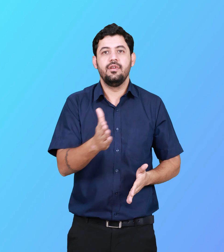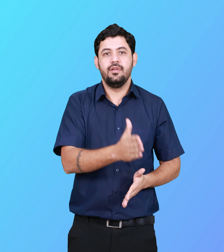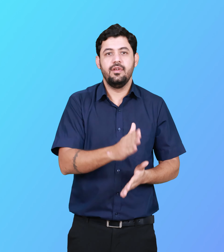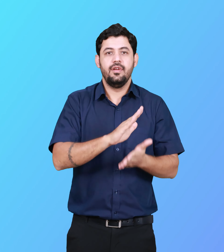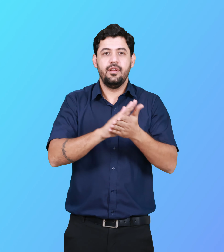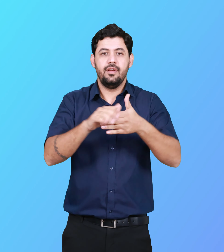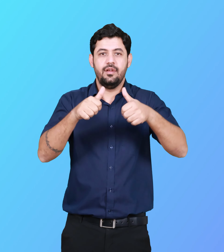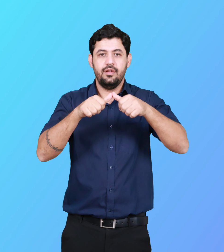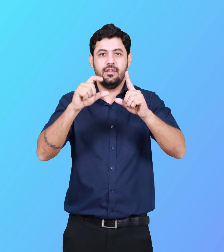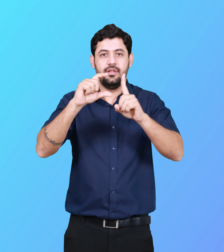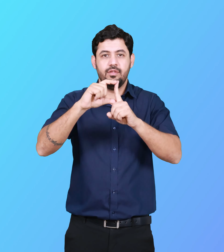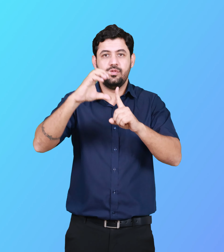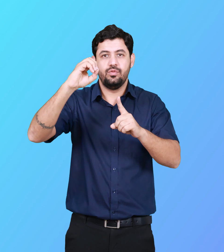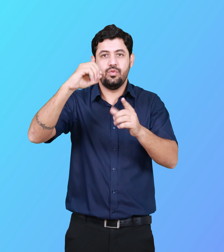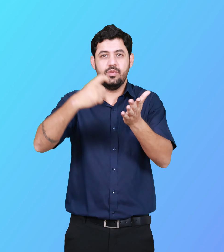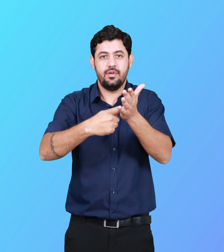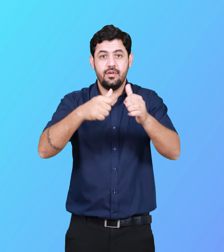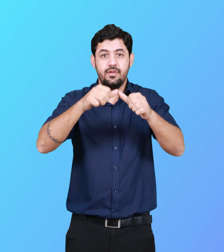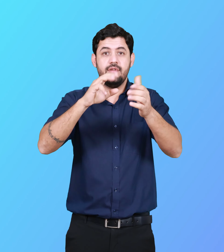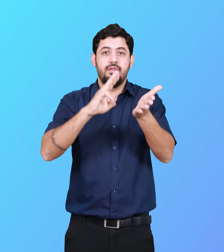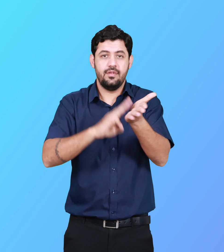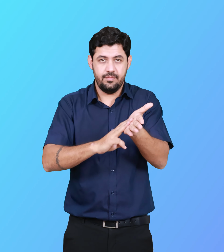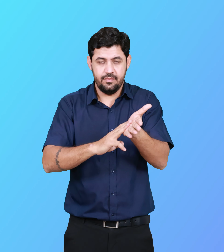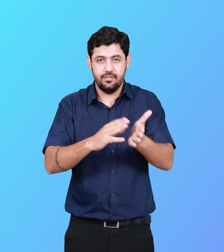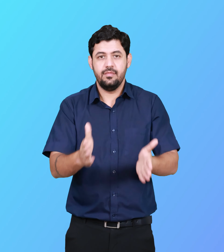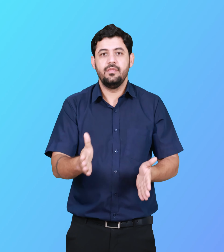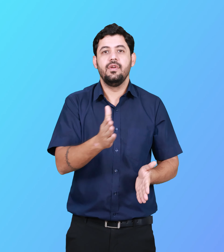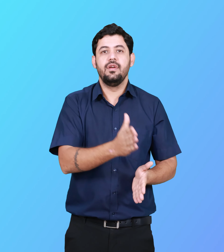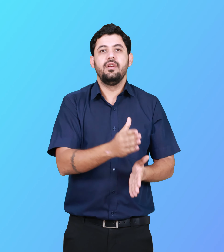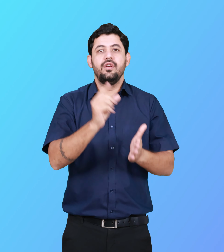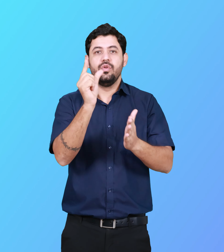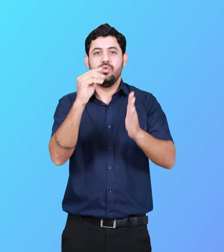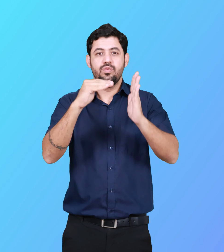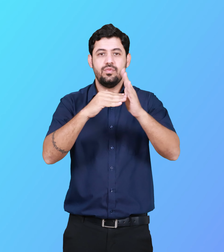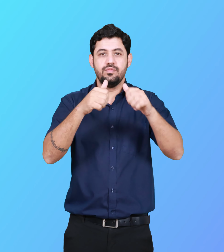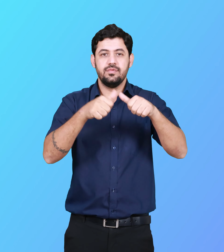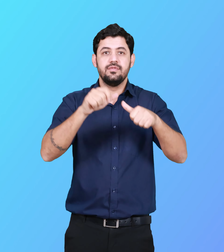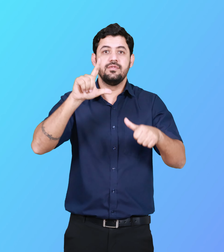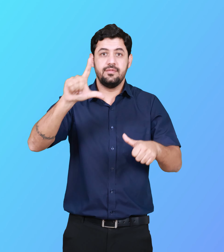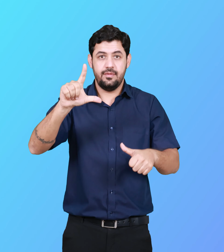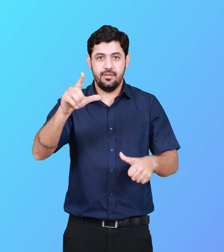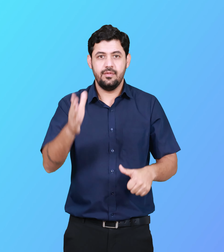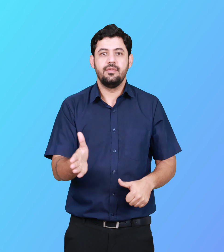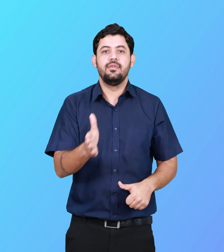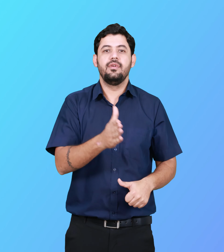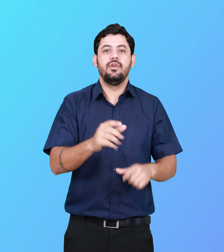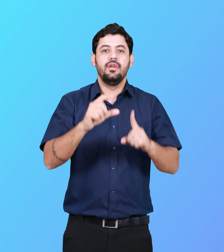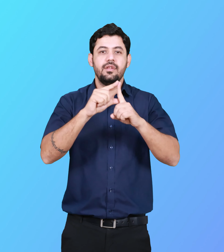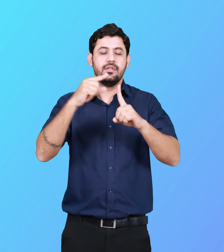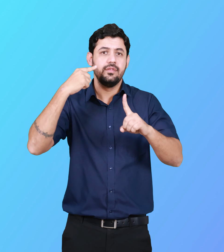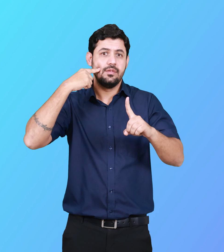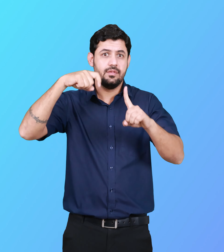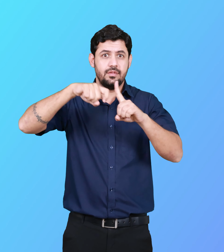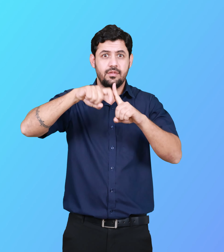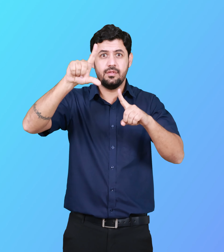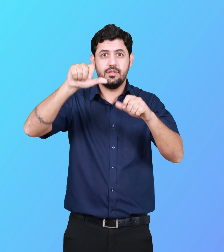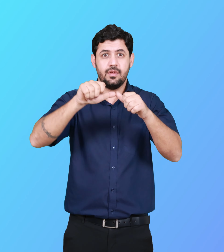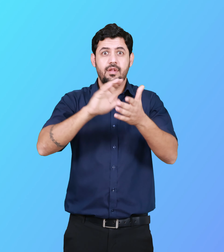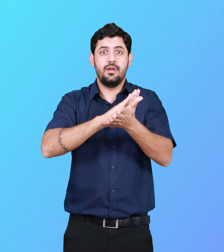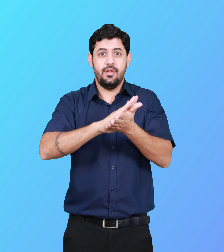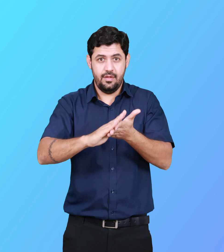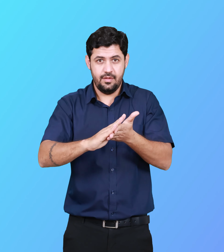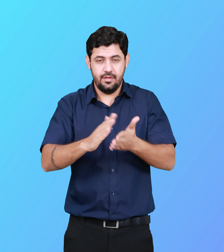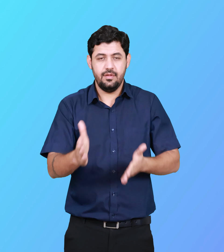Hadoram, Uzal, Diklah,